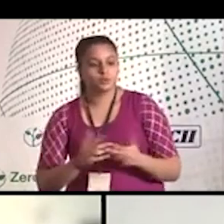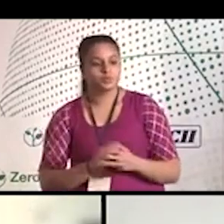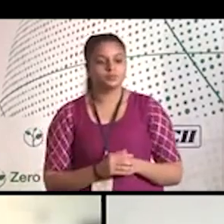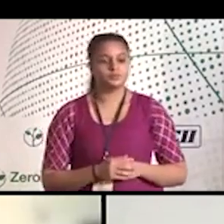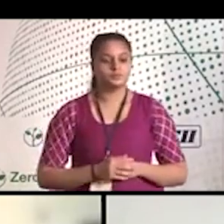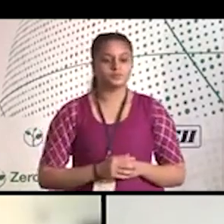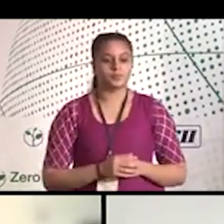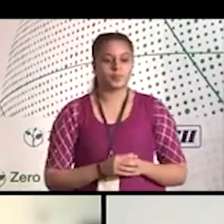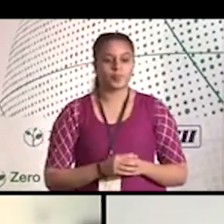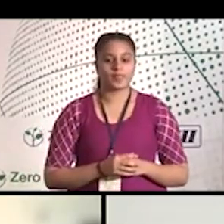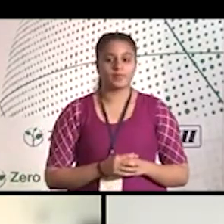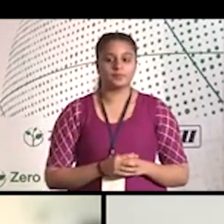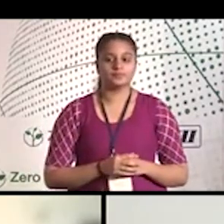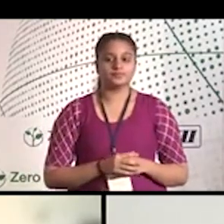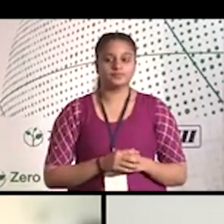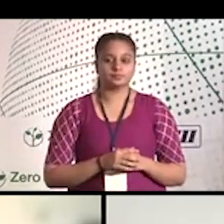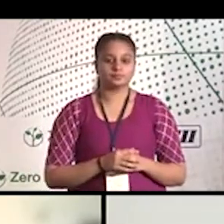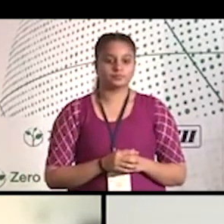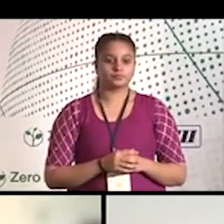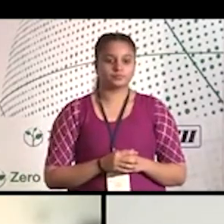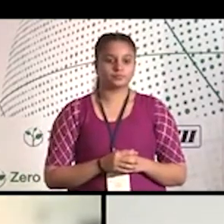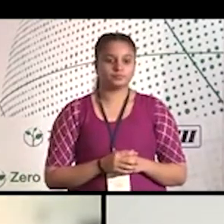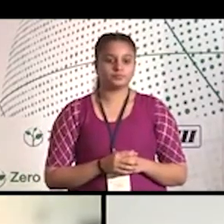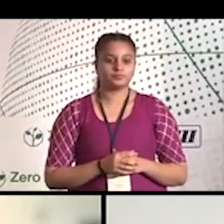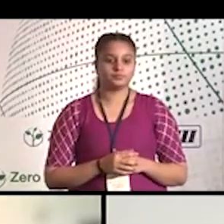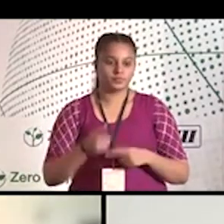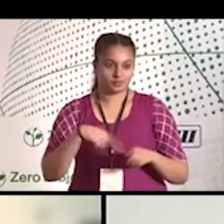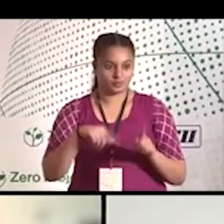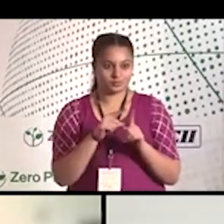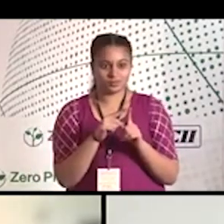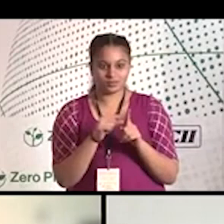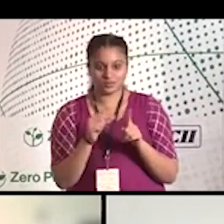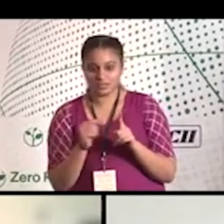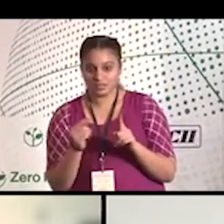There are some general common things that you do for that are visually impaired